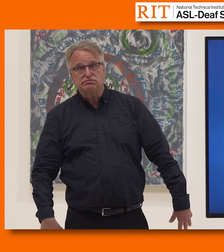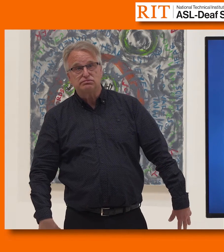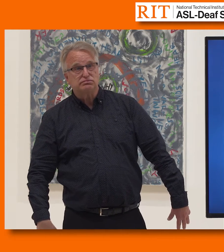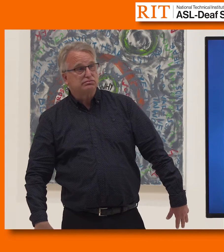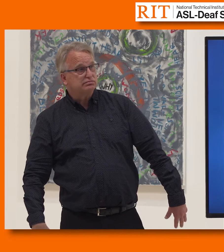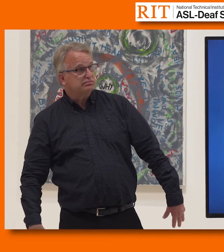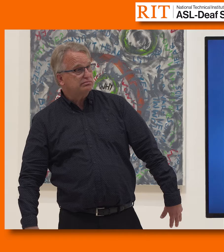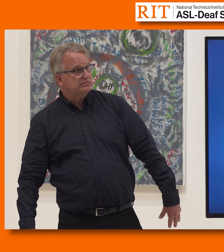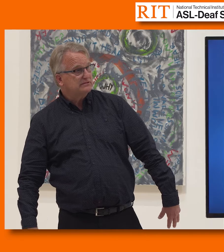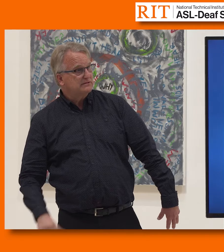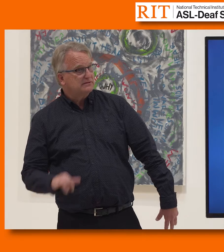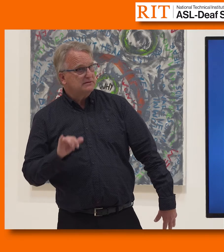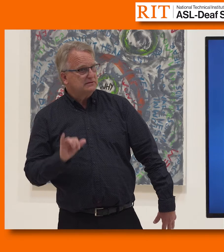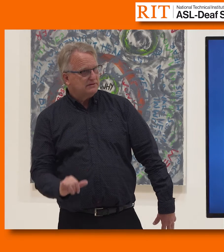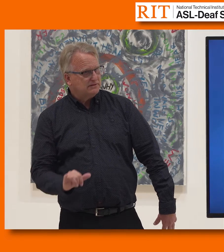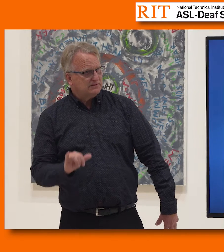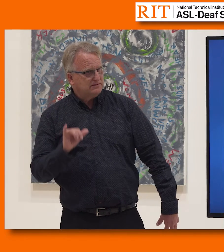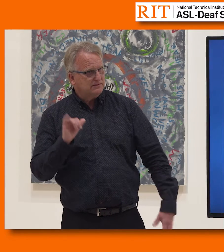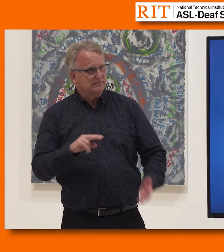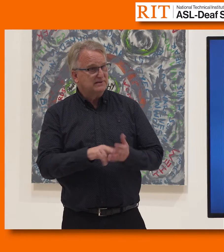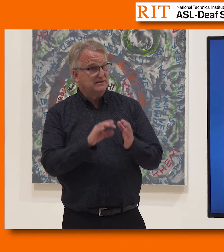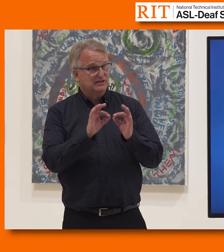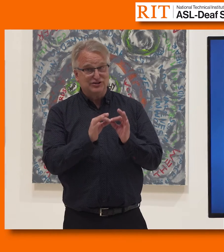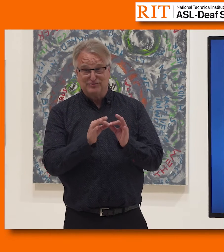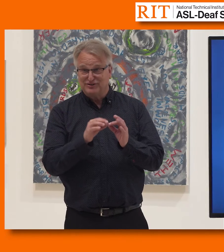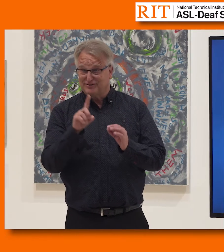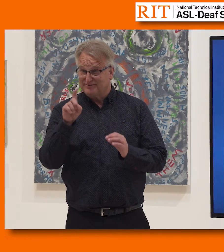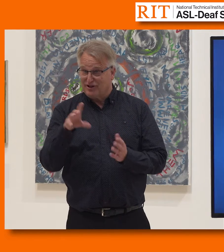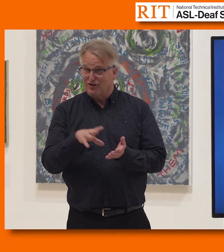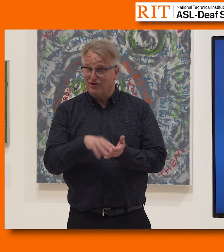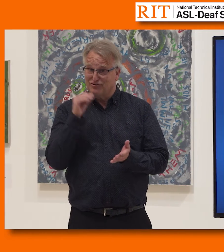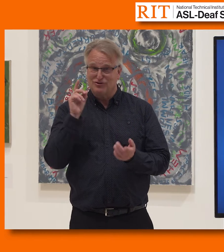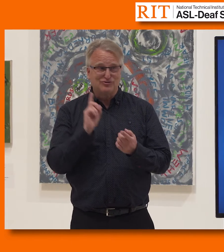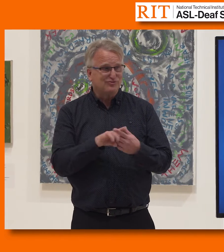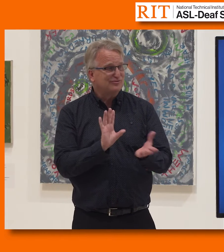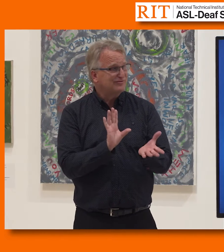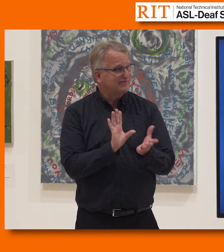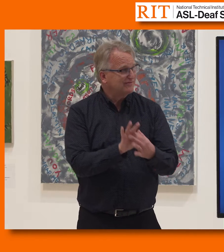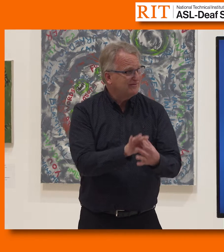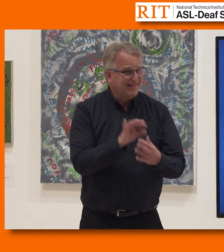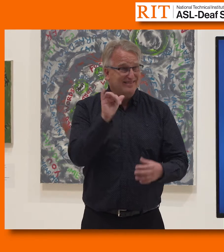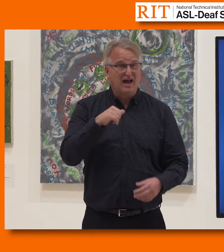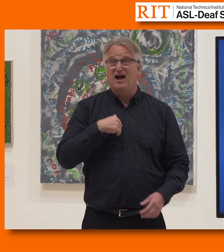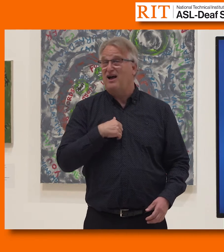and that was helpful because it snapped me back awake and kept me engaged again. So, interpreters need to learn